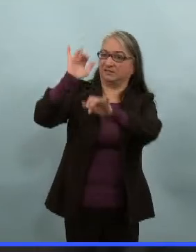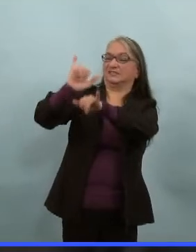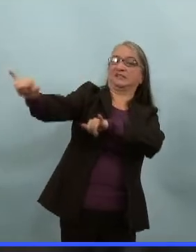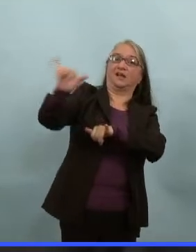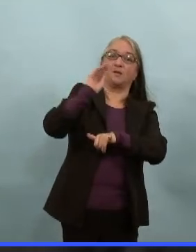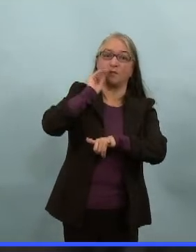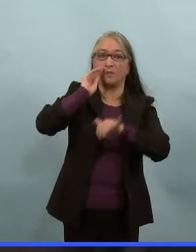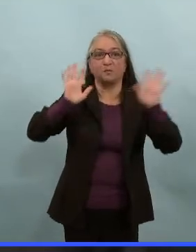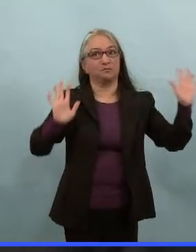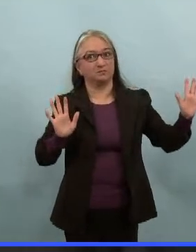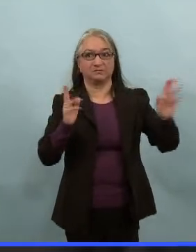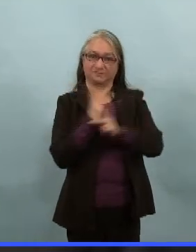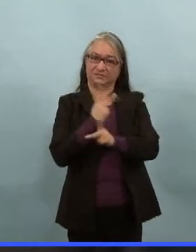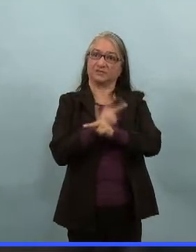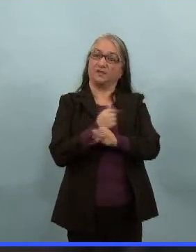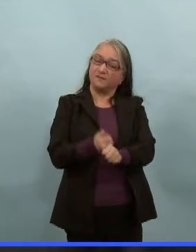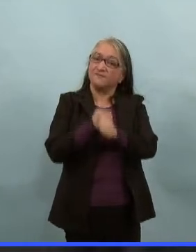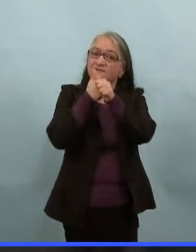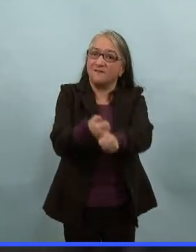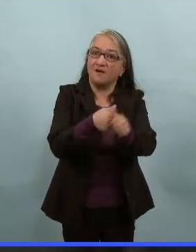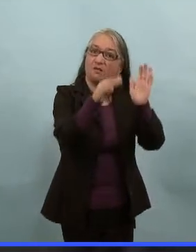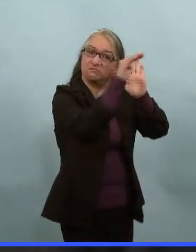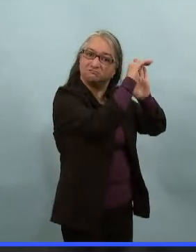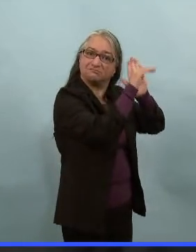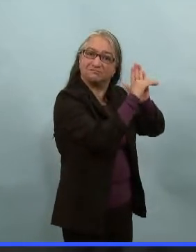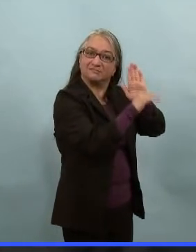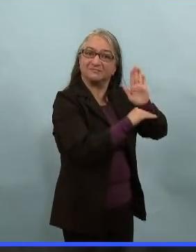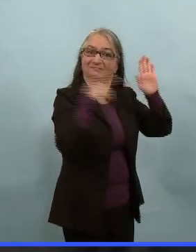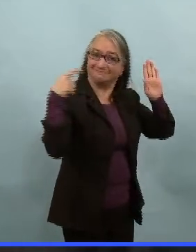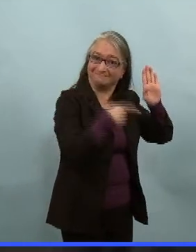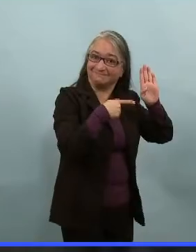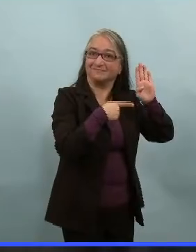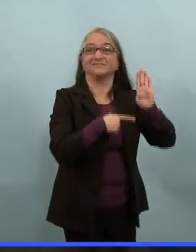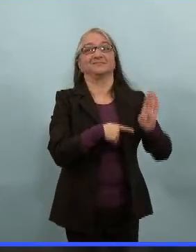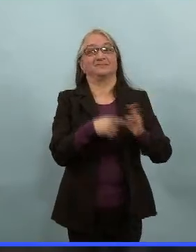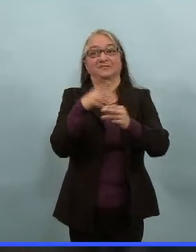fundamentals there and again if you're eligible for vaccine get that first dose you got your first